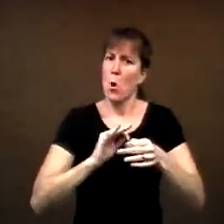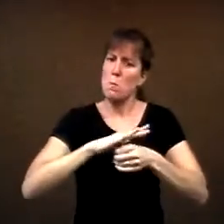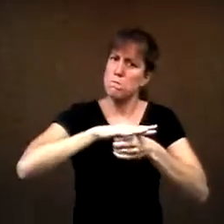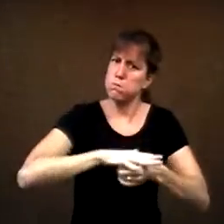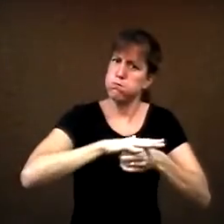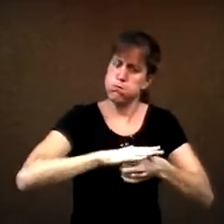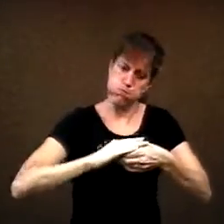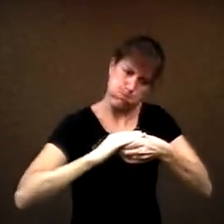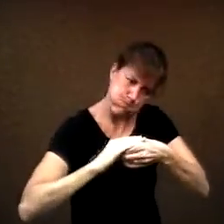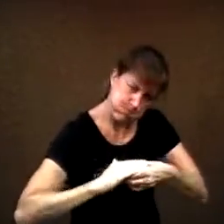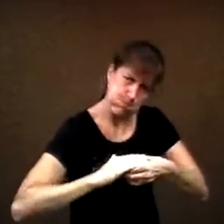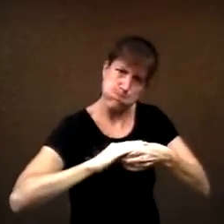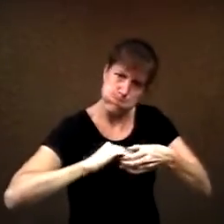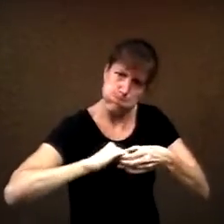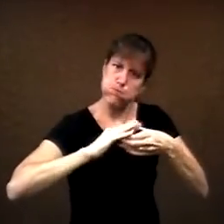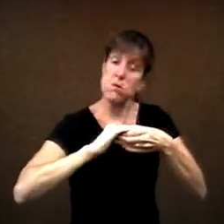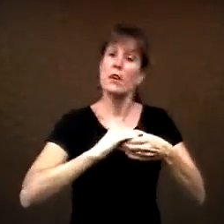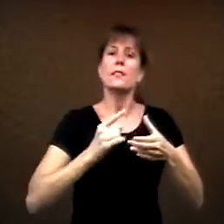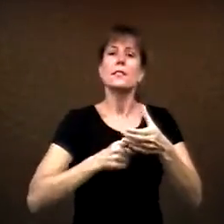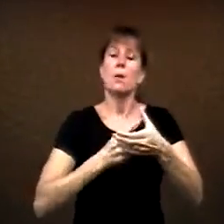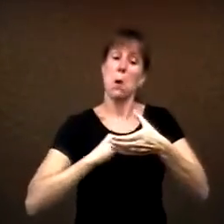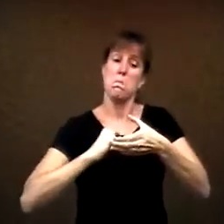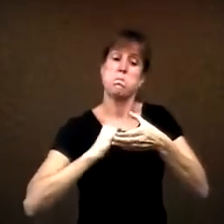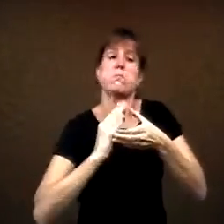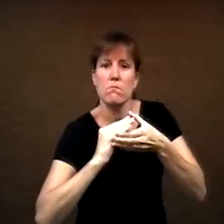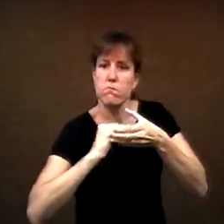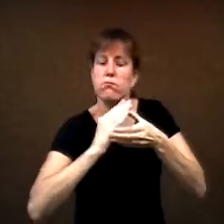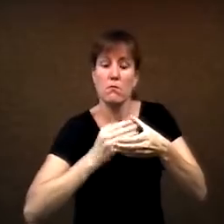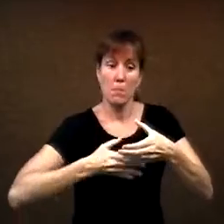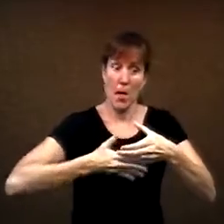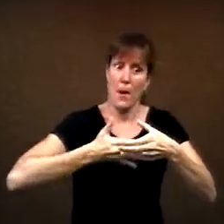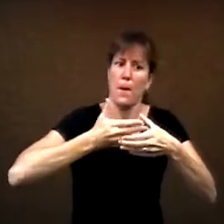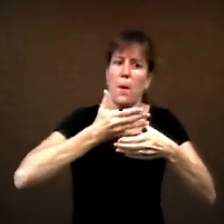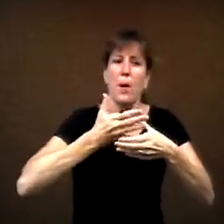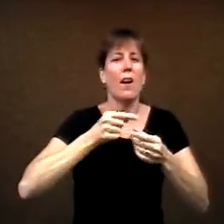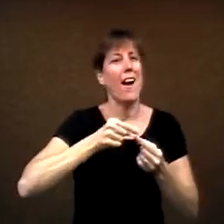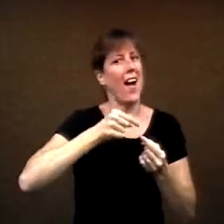and blood can actually flow in the opposite direction, which is relatively dangerous,